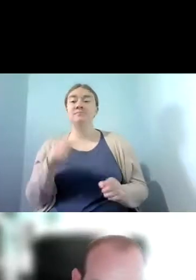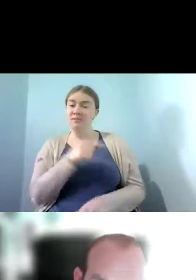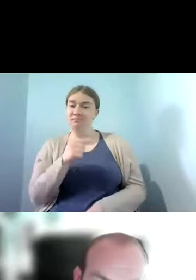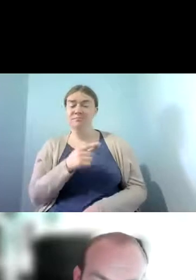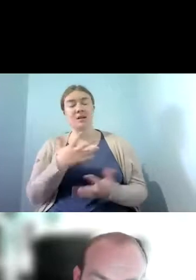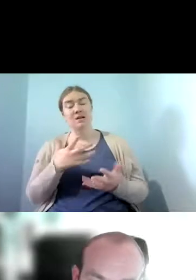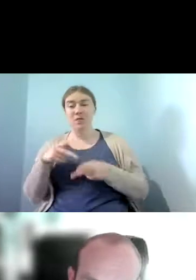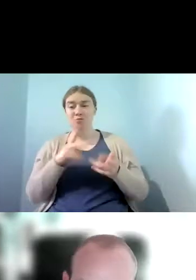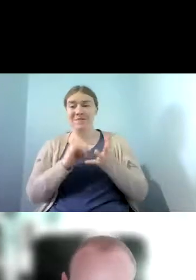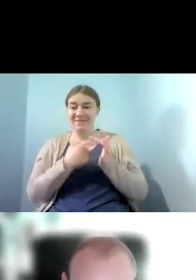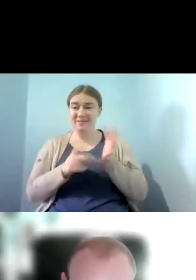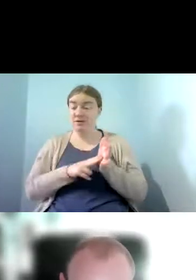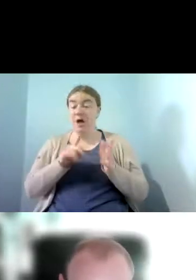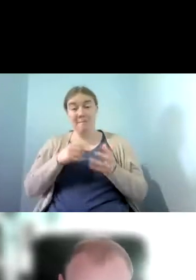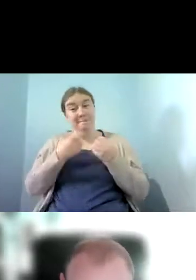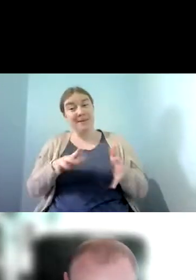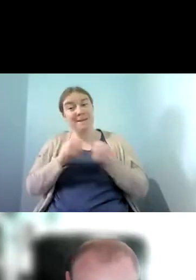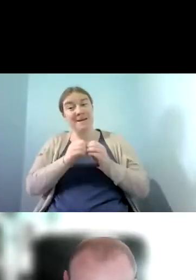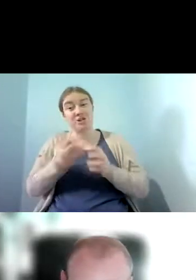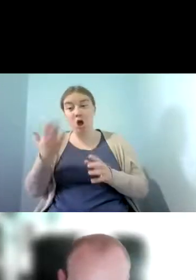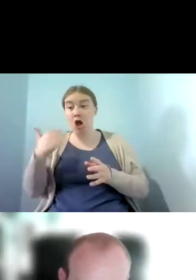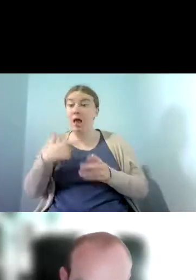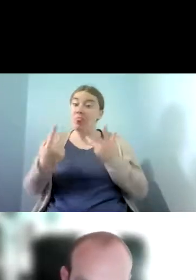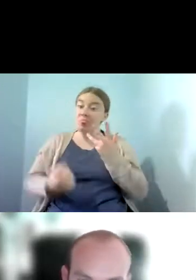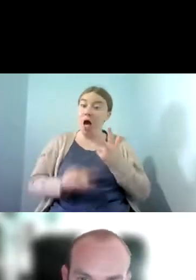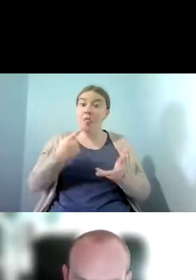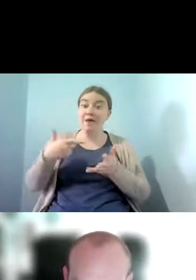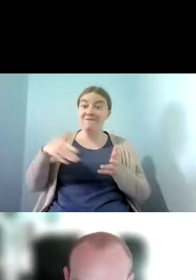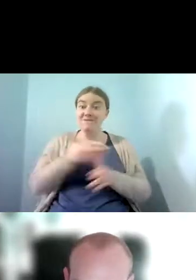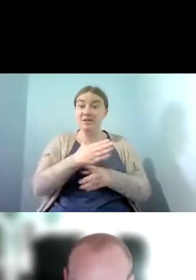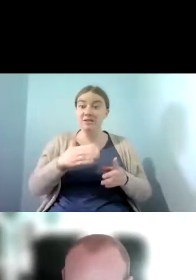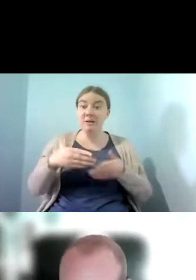earlier the other type of fish pass used on this project is called the naturalized bypass channel